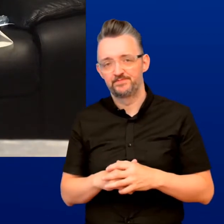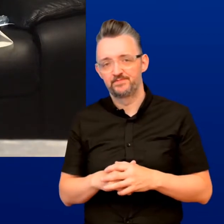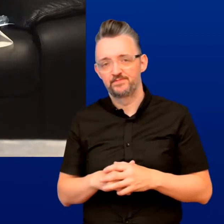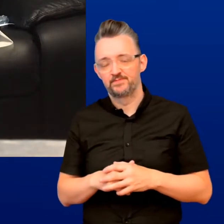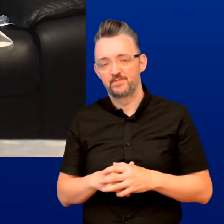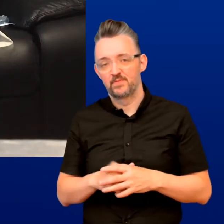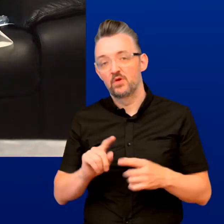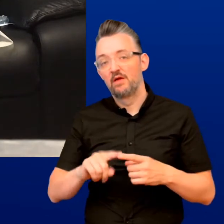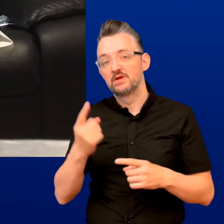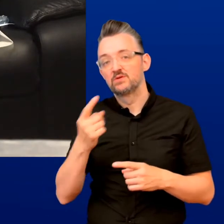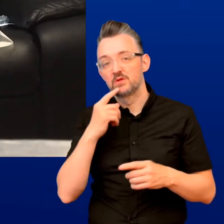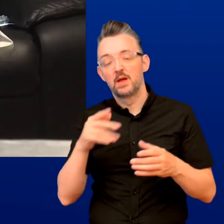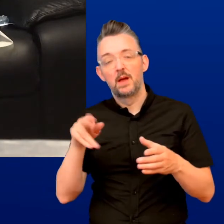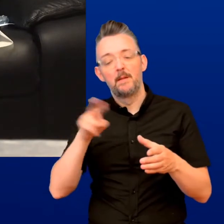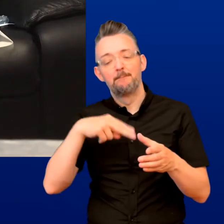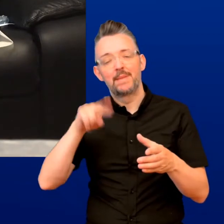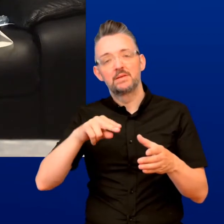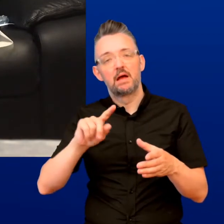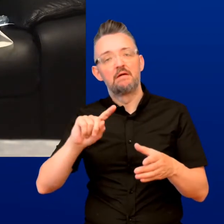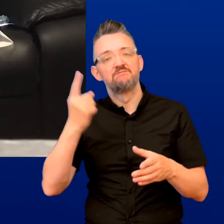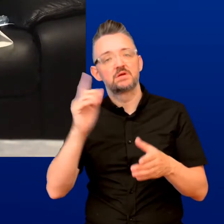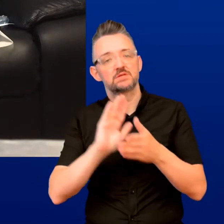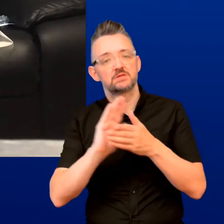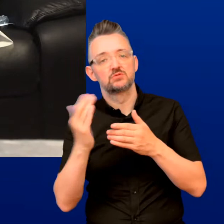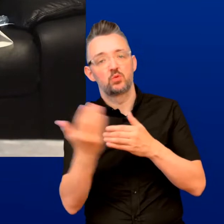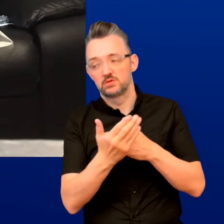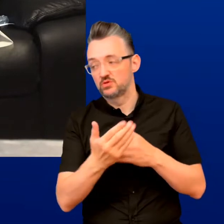painting of the undercoat. So, I'll put this bowl aside